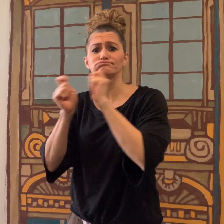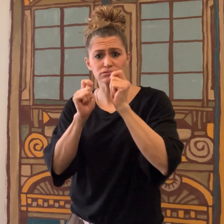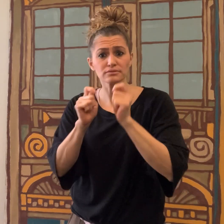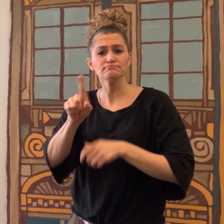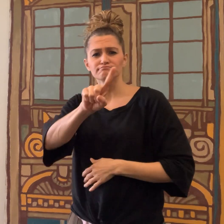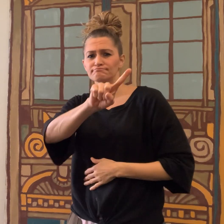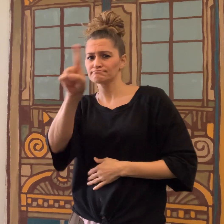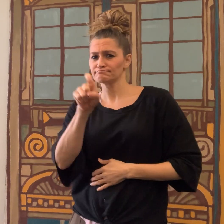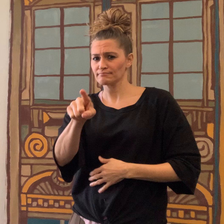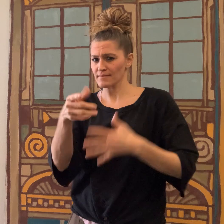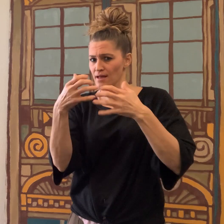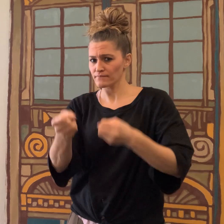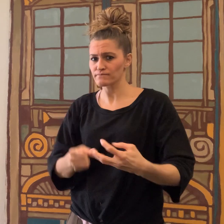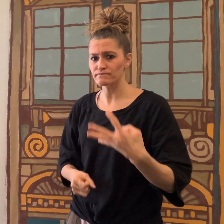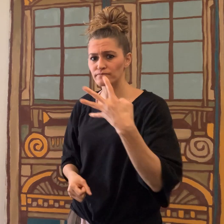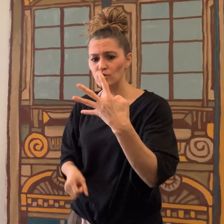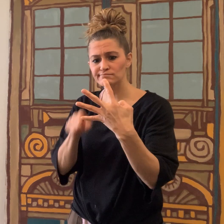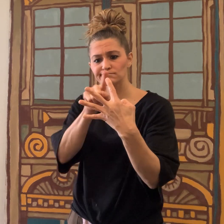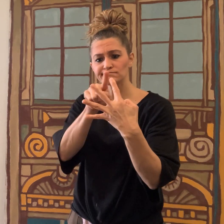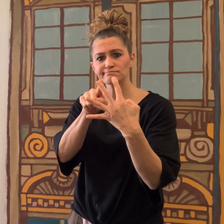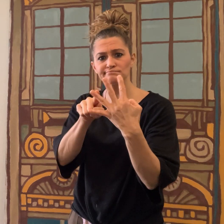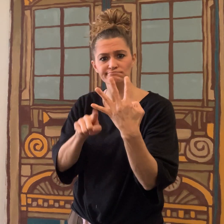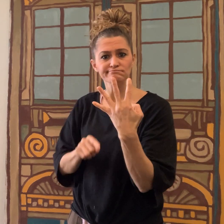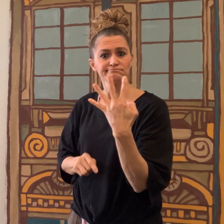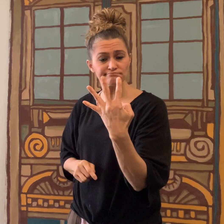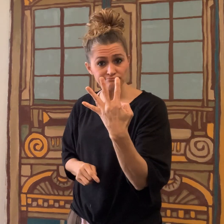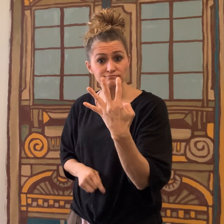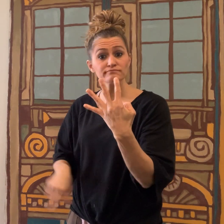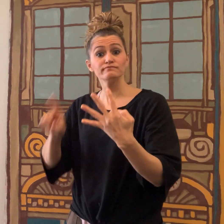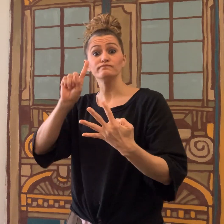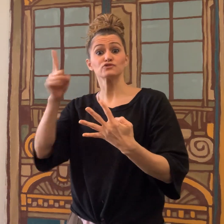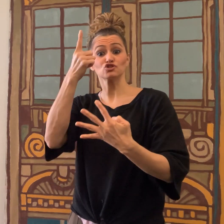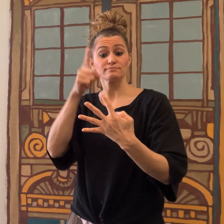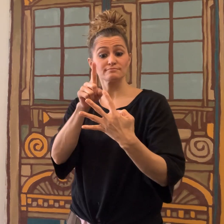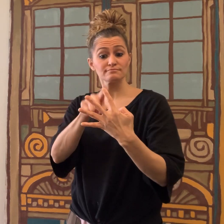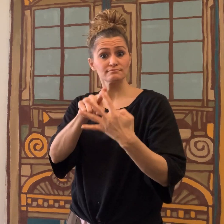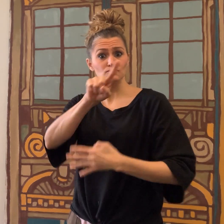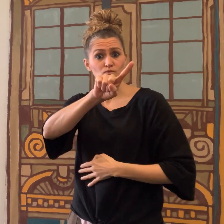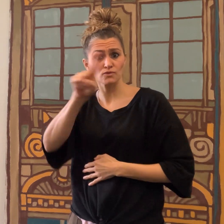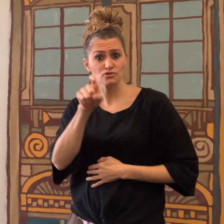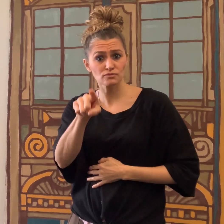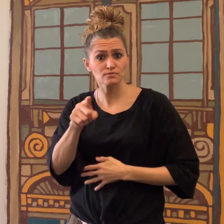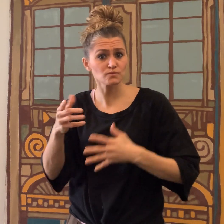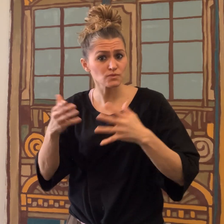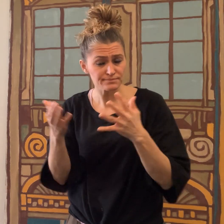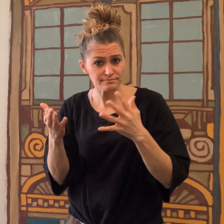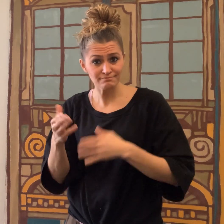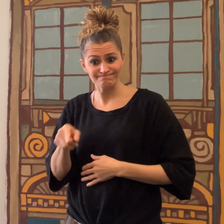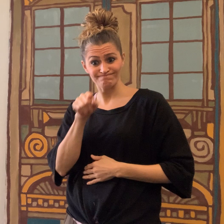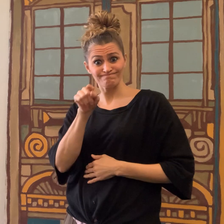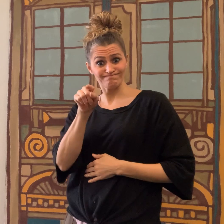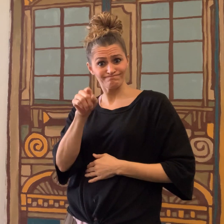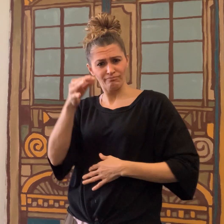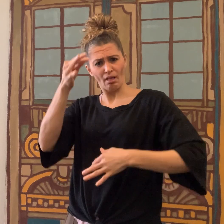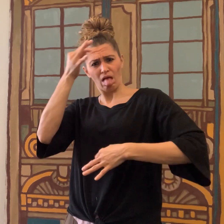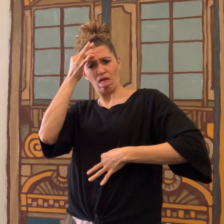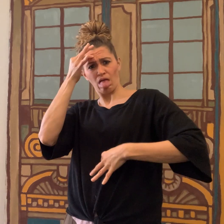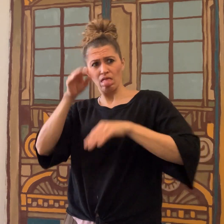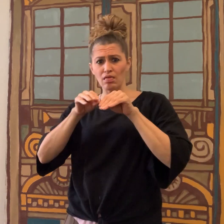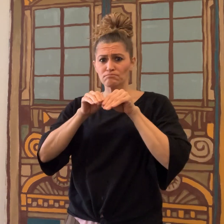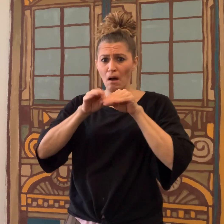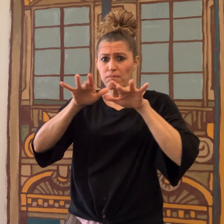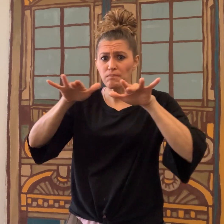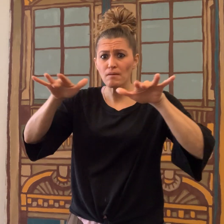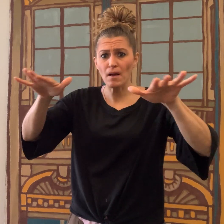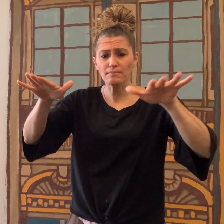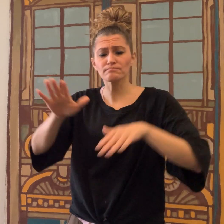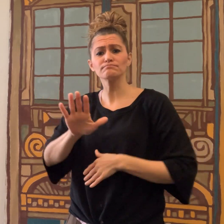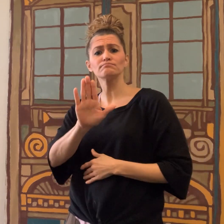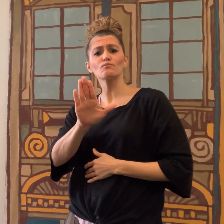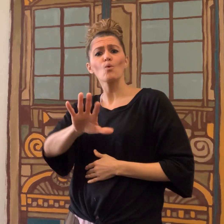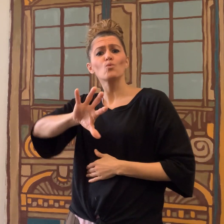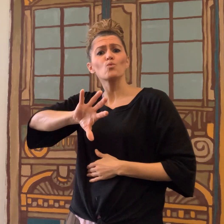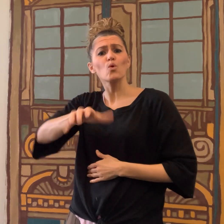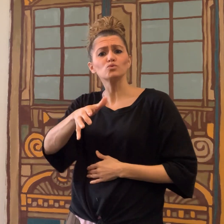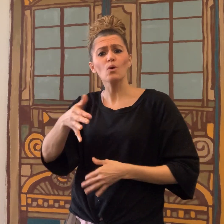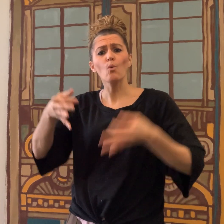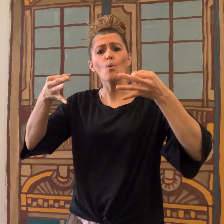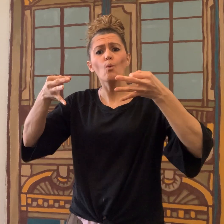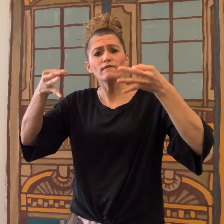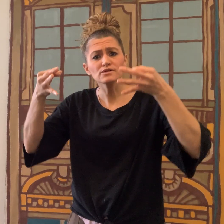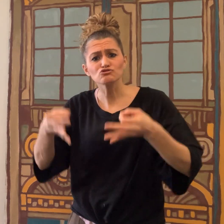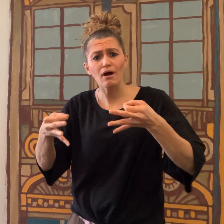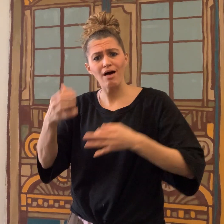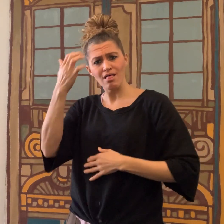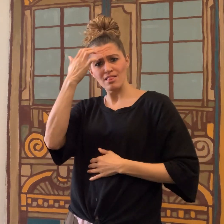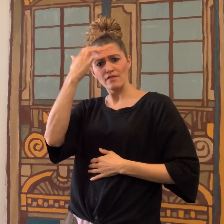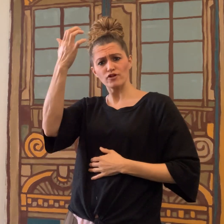and asked them four questions: “Were official government information